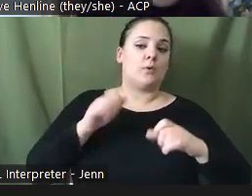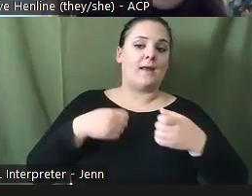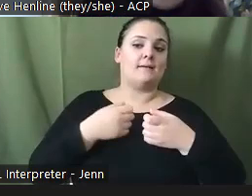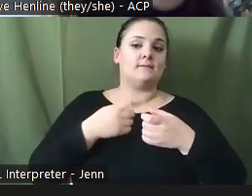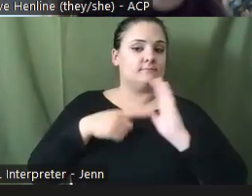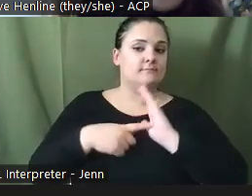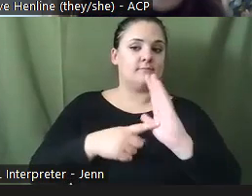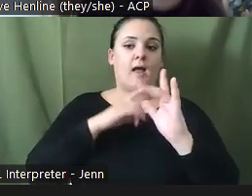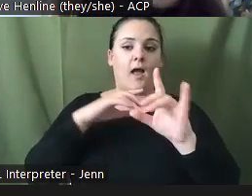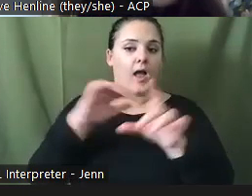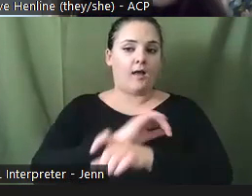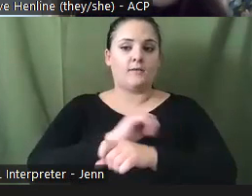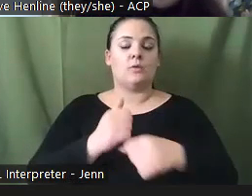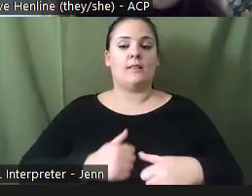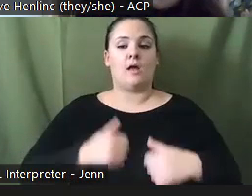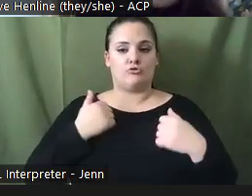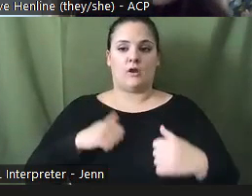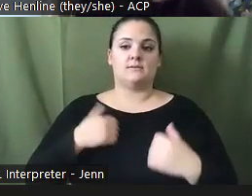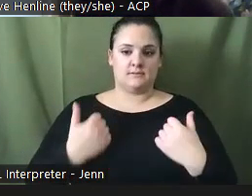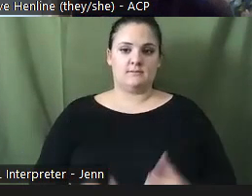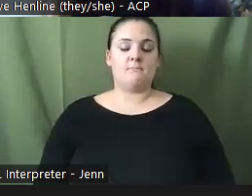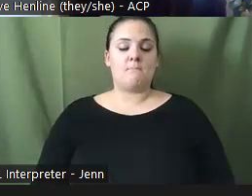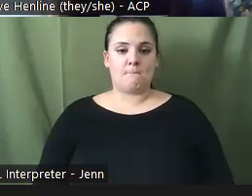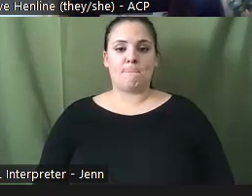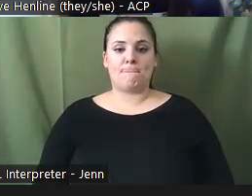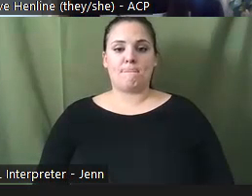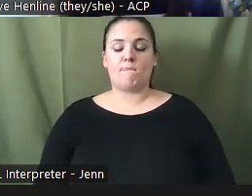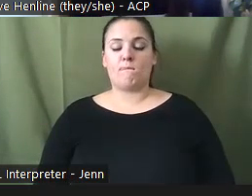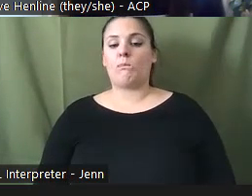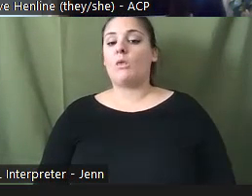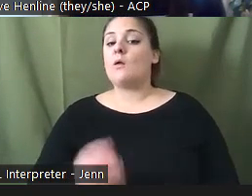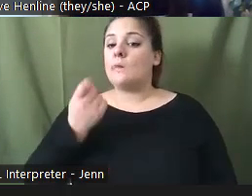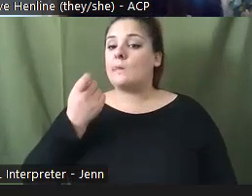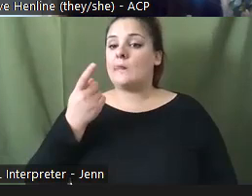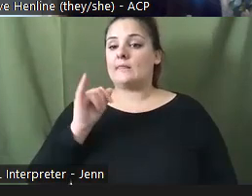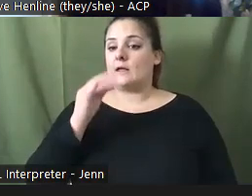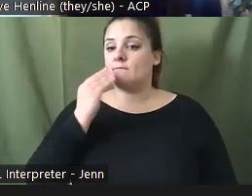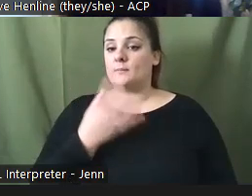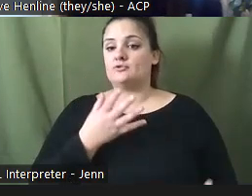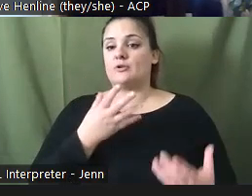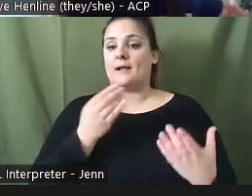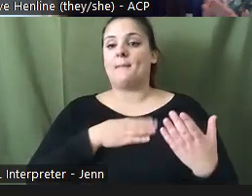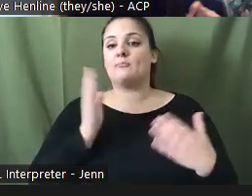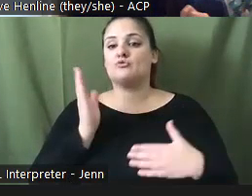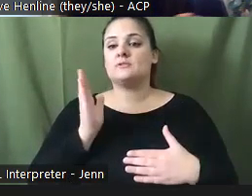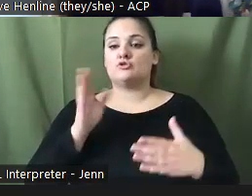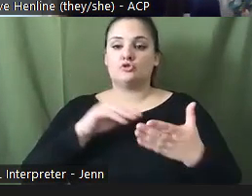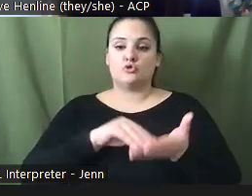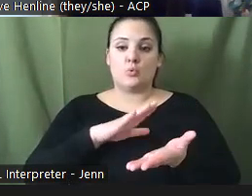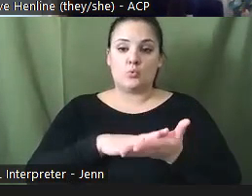of a program participant. And this information, as well as my presenter notes, will be provided to you all.